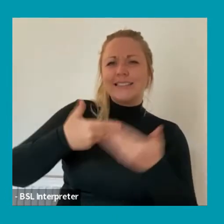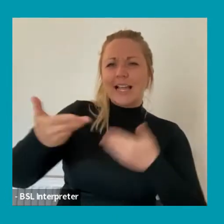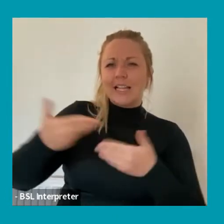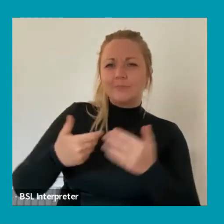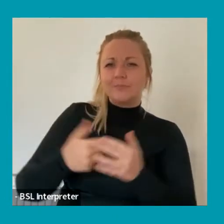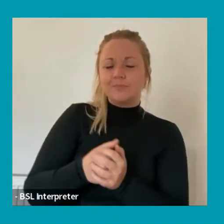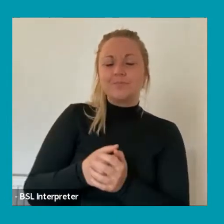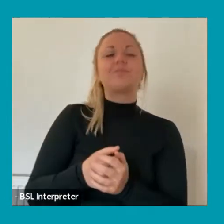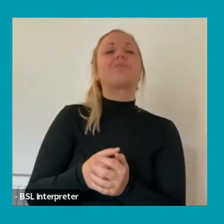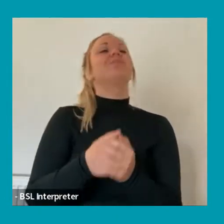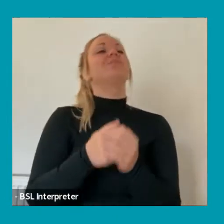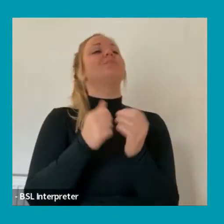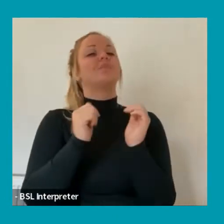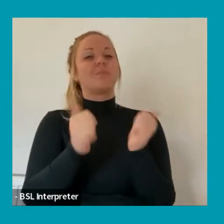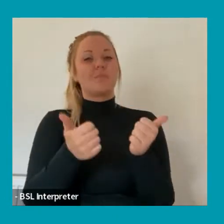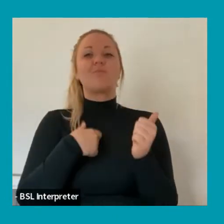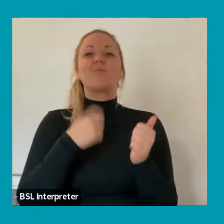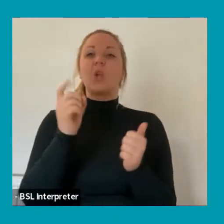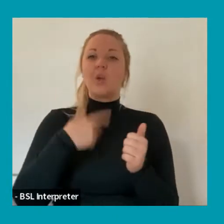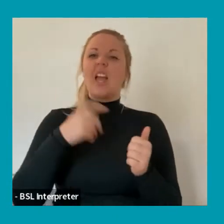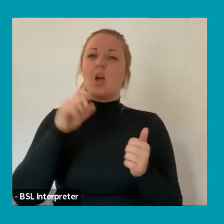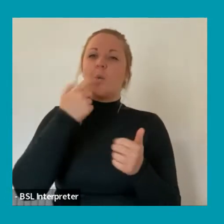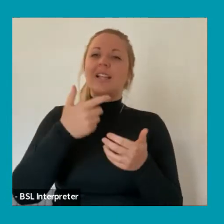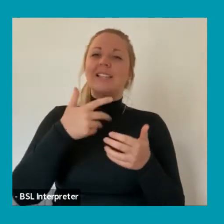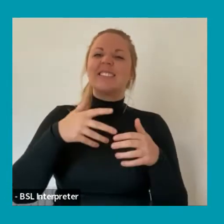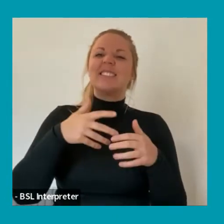Let me talk NHS England up, as the first sentence.